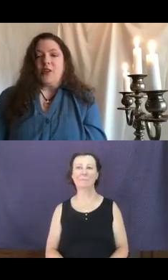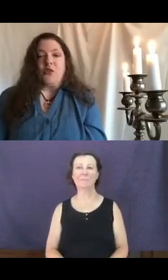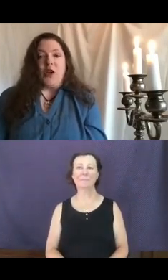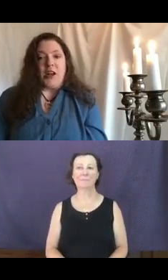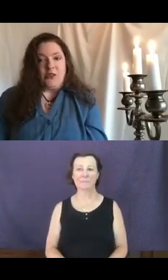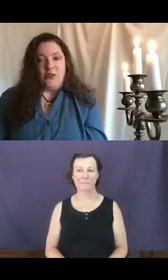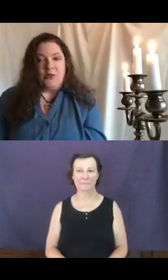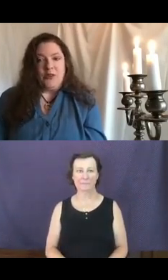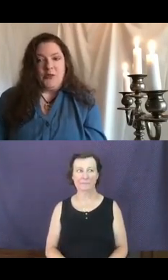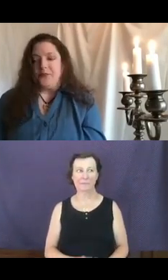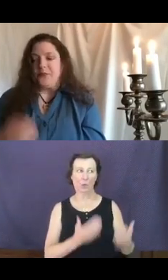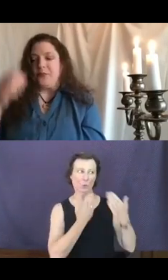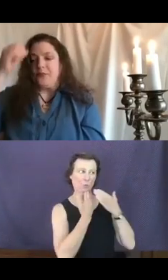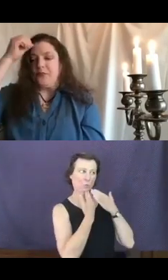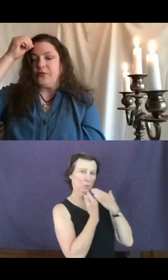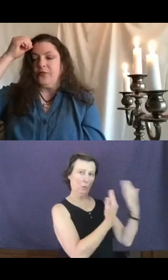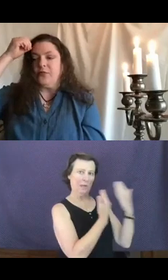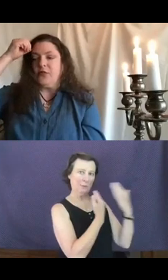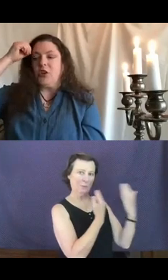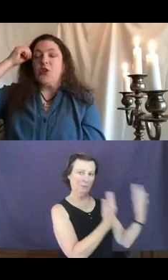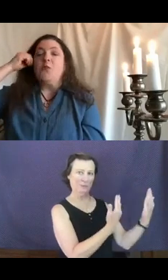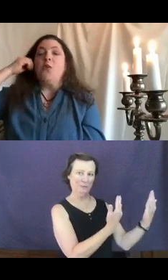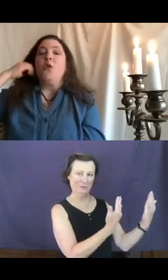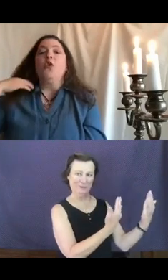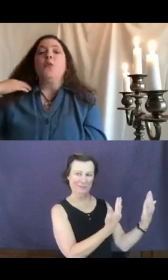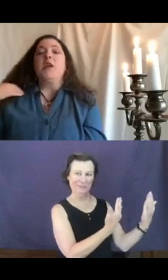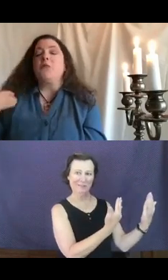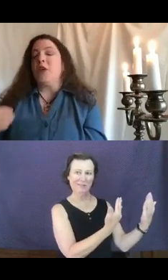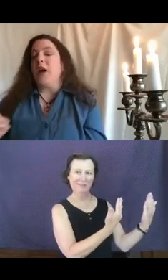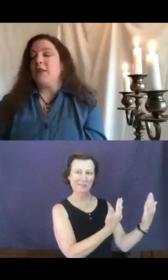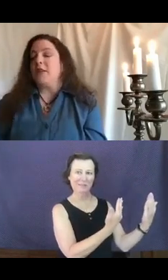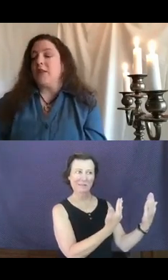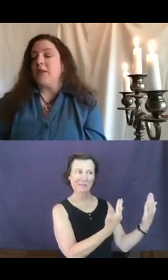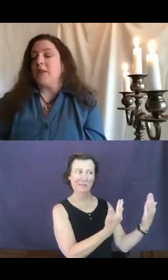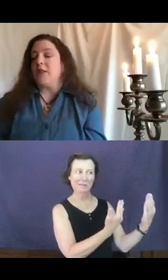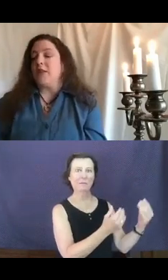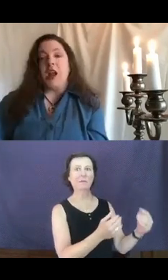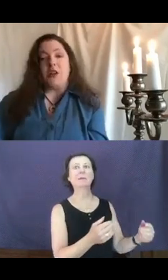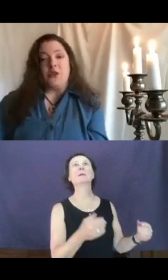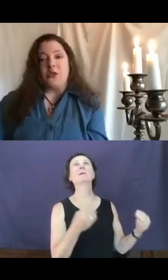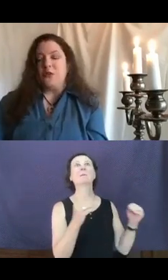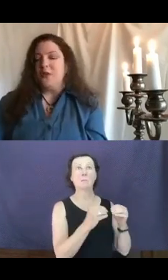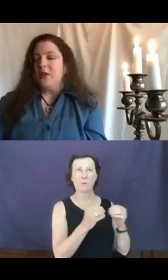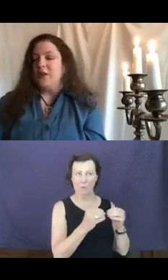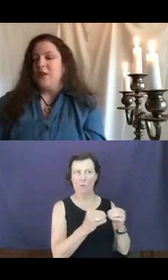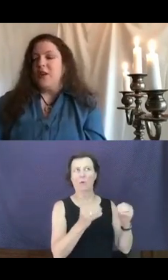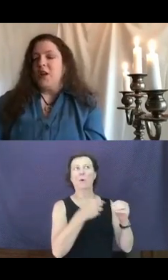Gratitude. The more we can practice the act of gratitude